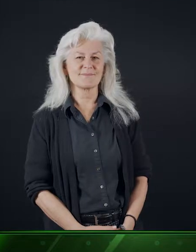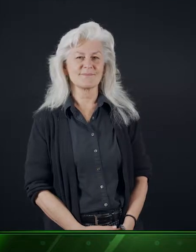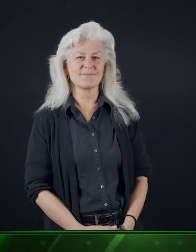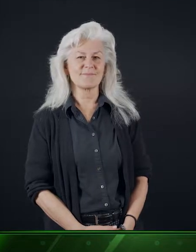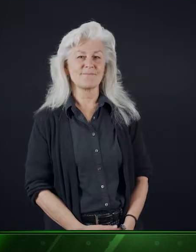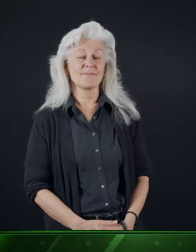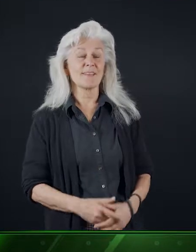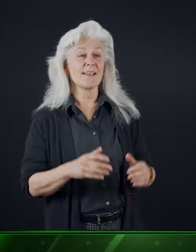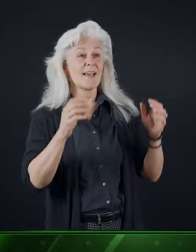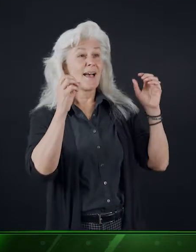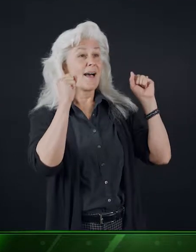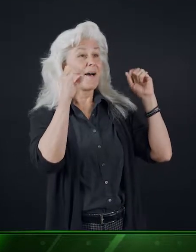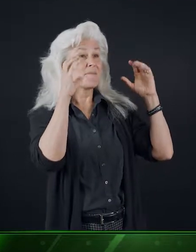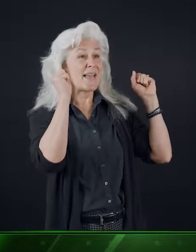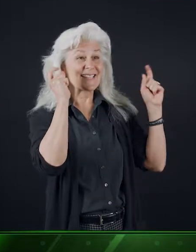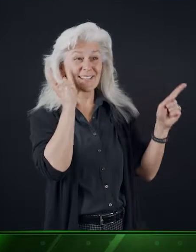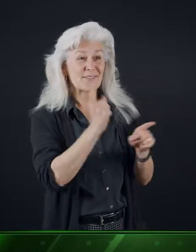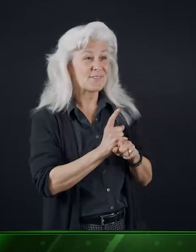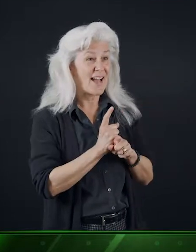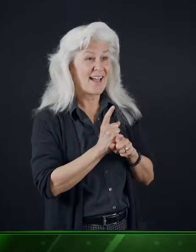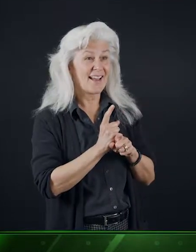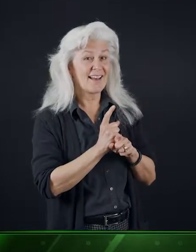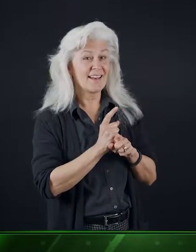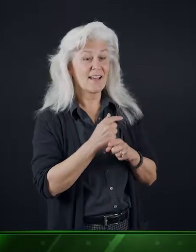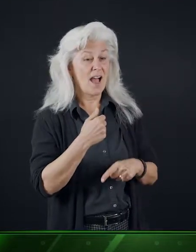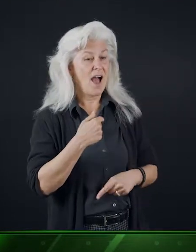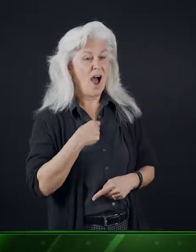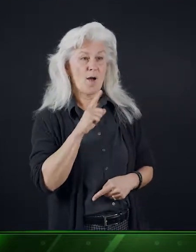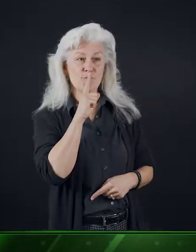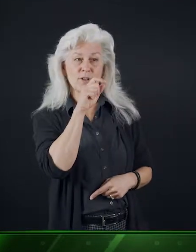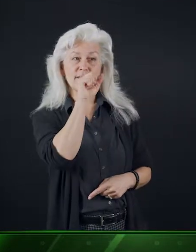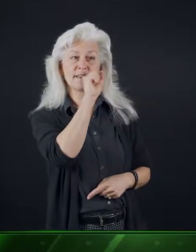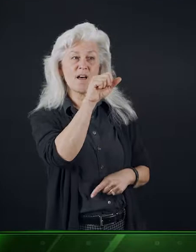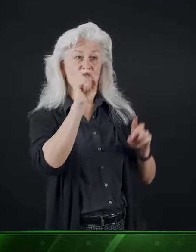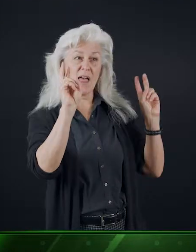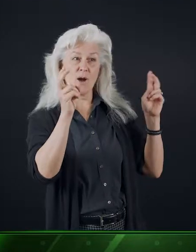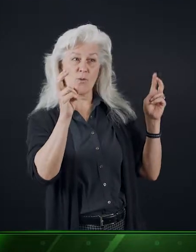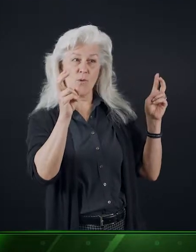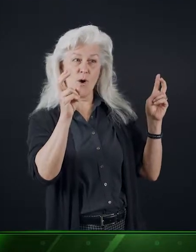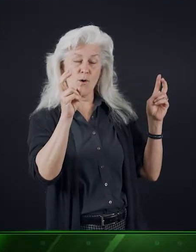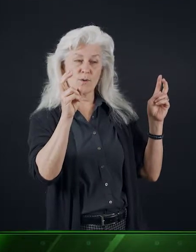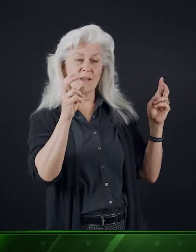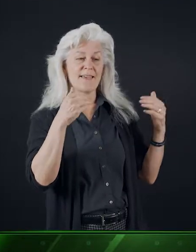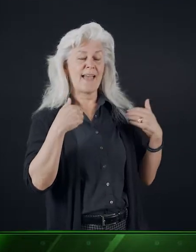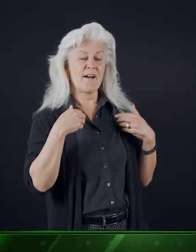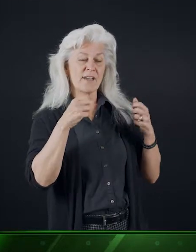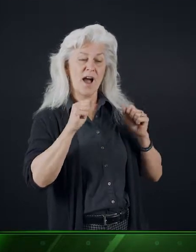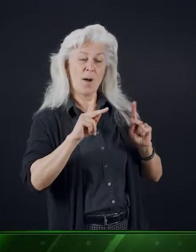Amazing, right? I'm personally really loving that quote from Seth on having the opportunity for someone to say,